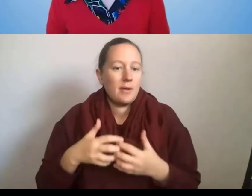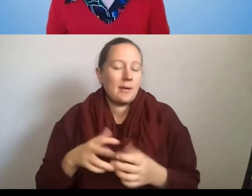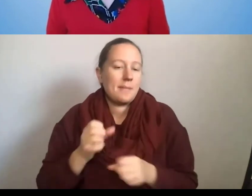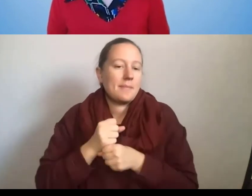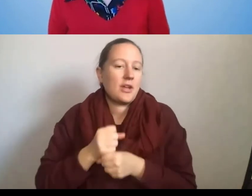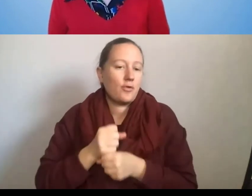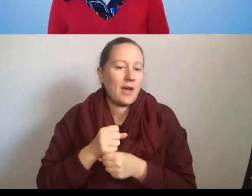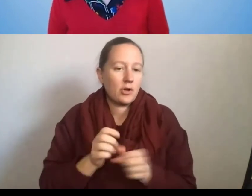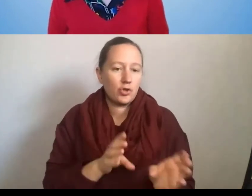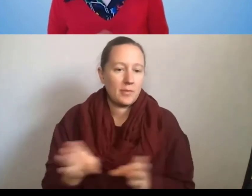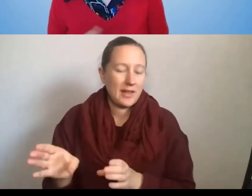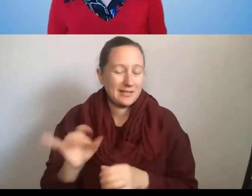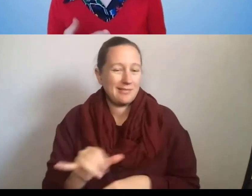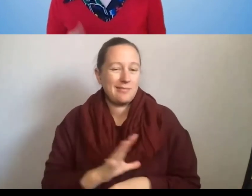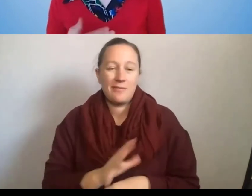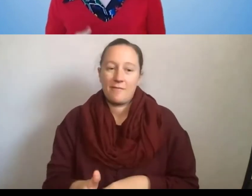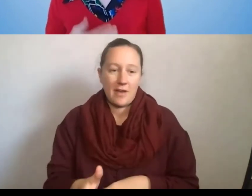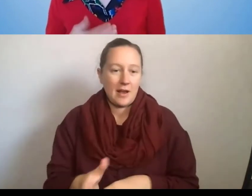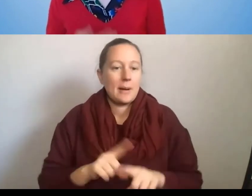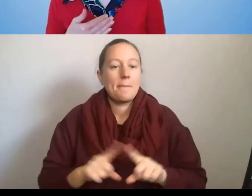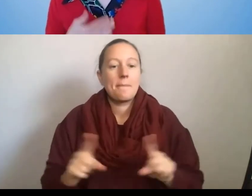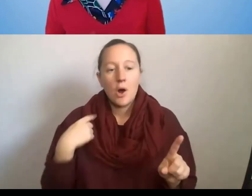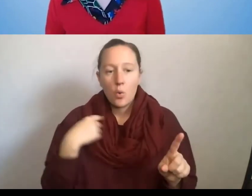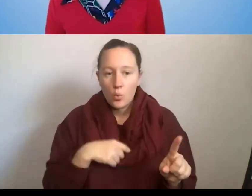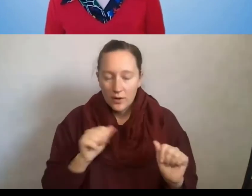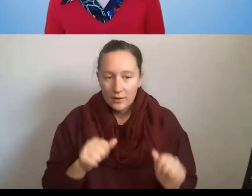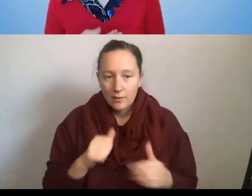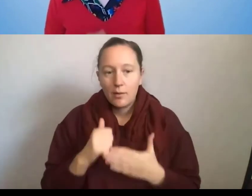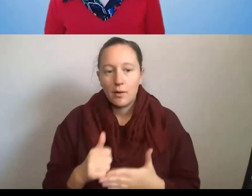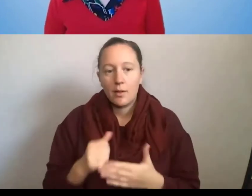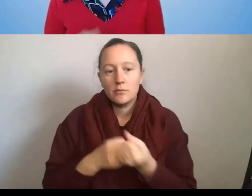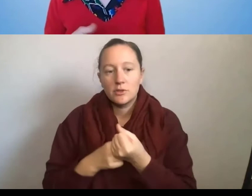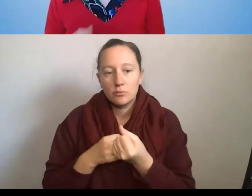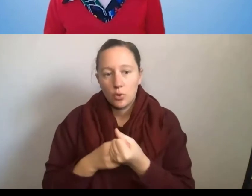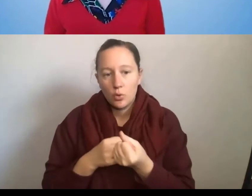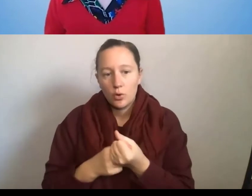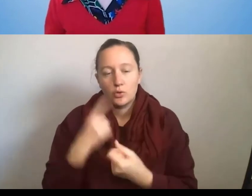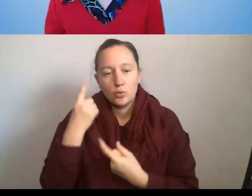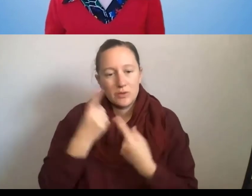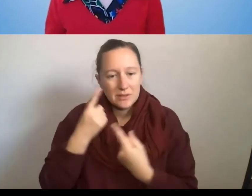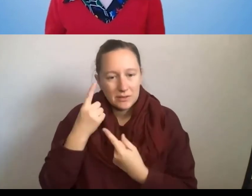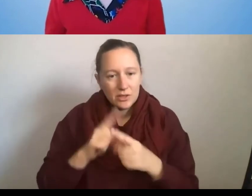But I do think we can help, again, support you to be thinking about those different components